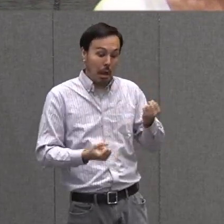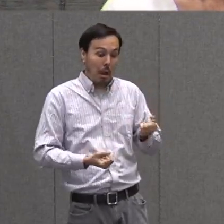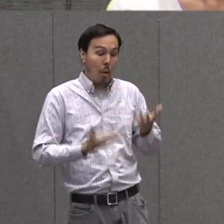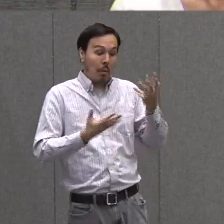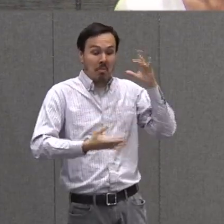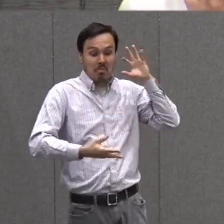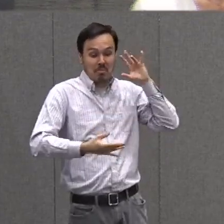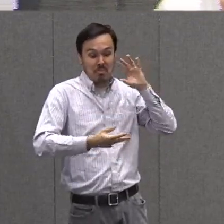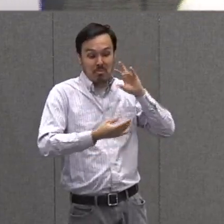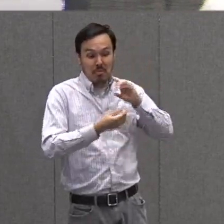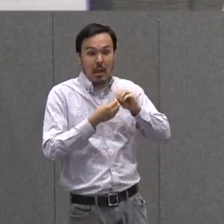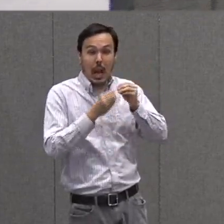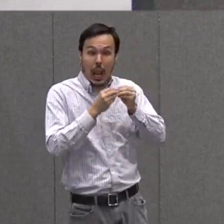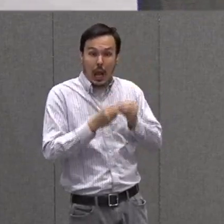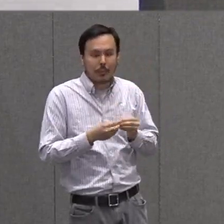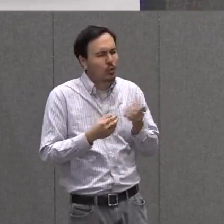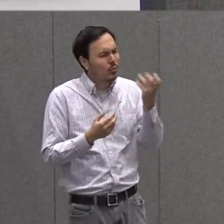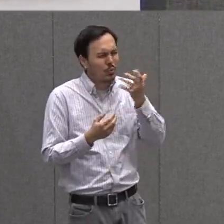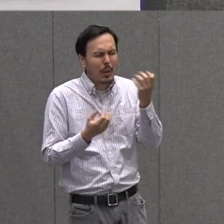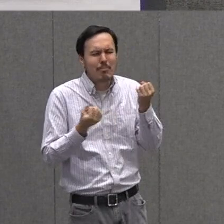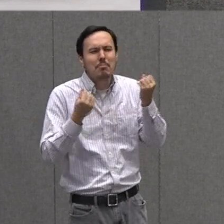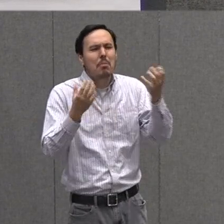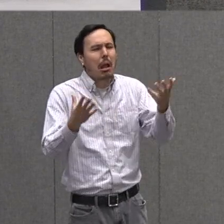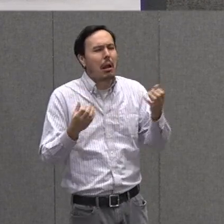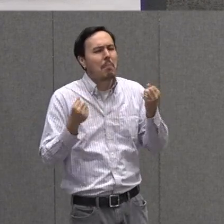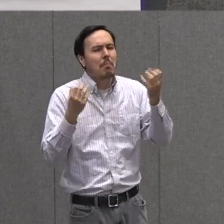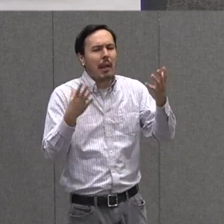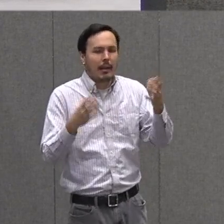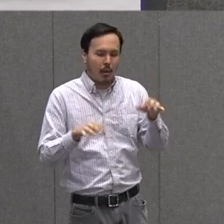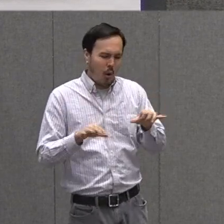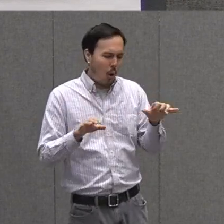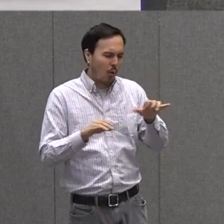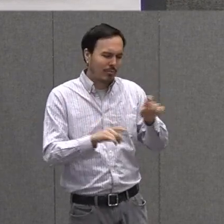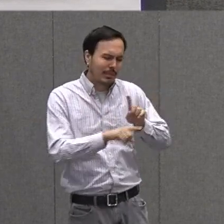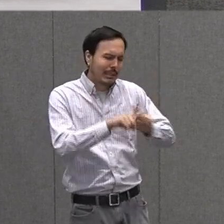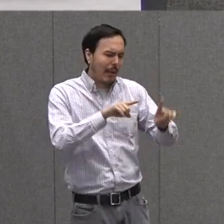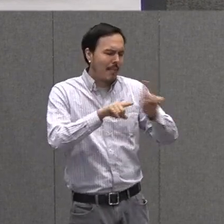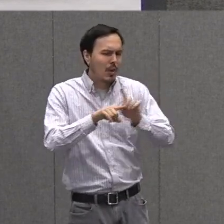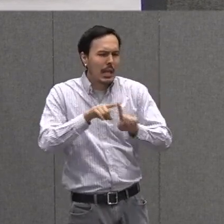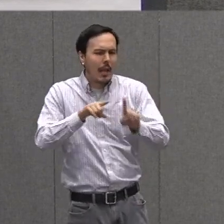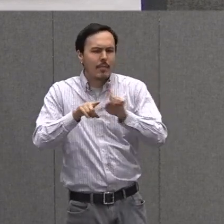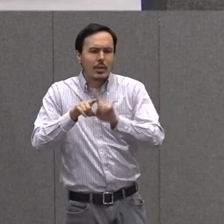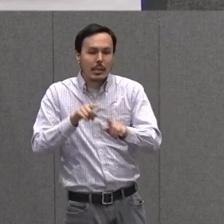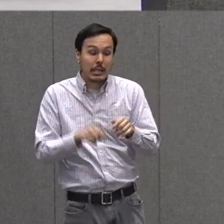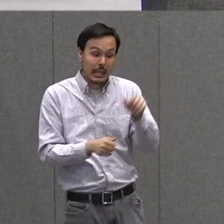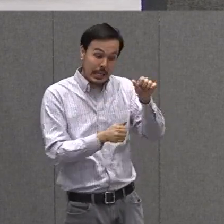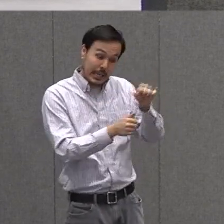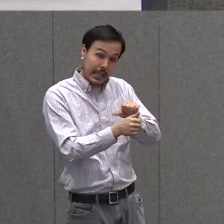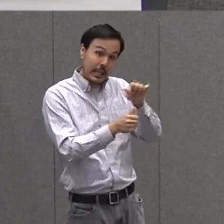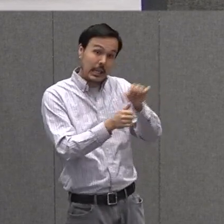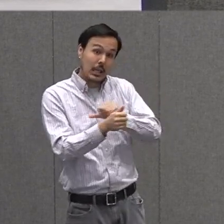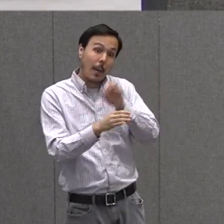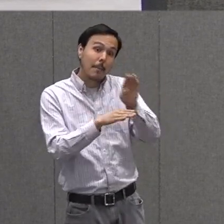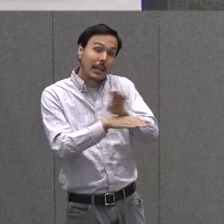are so diverse and unique, each of them meeting its own need in the community.